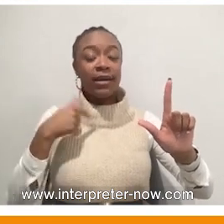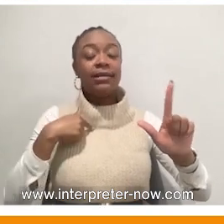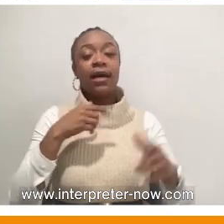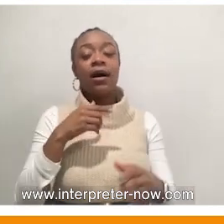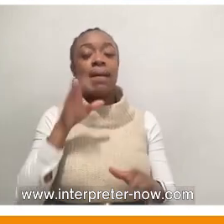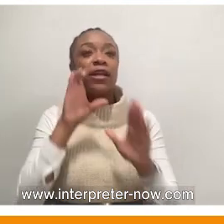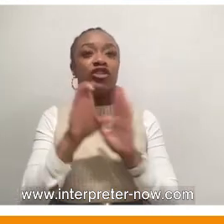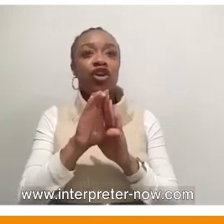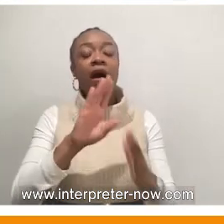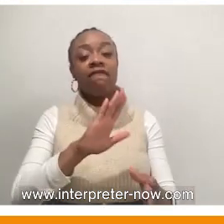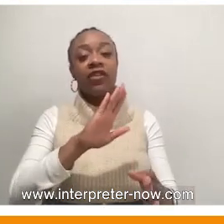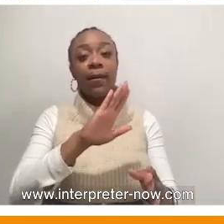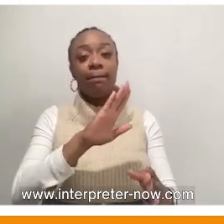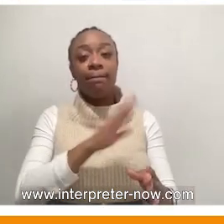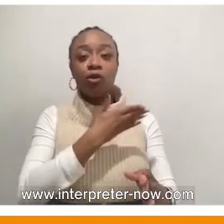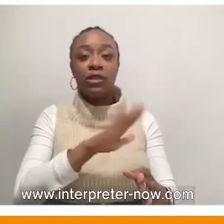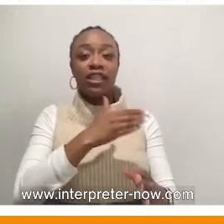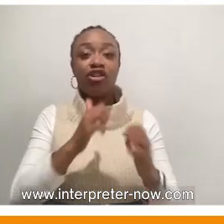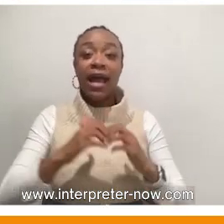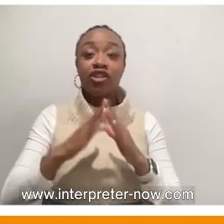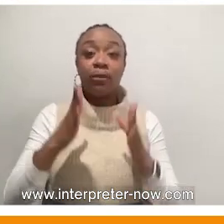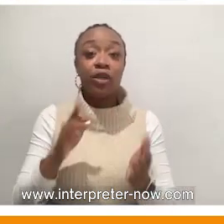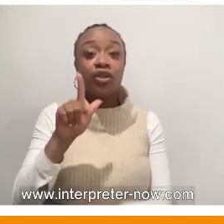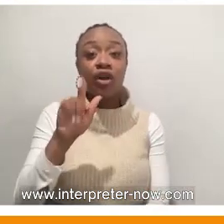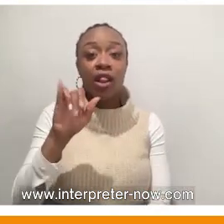up a picture of the musician, the entrepreneur, Little Wayne.